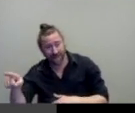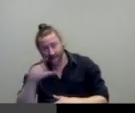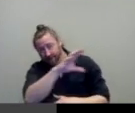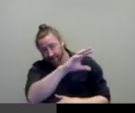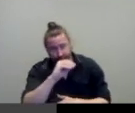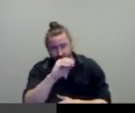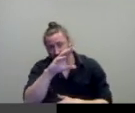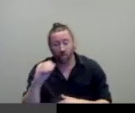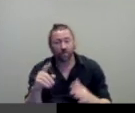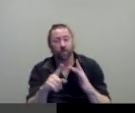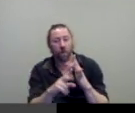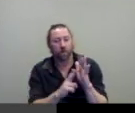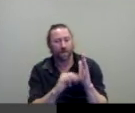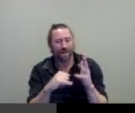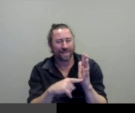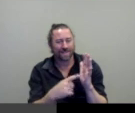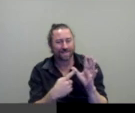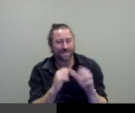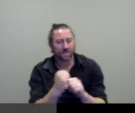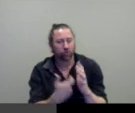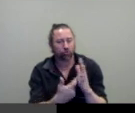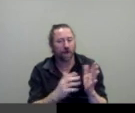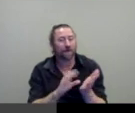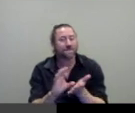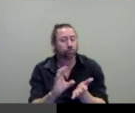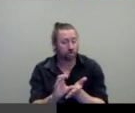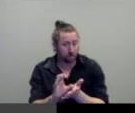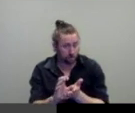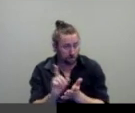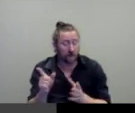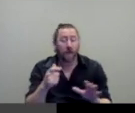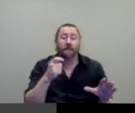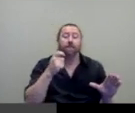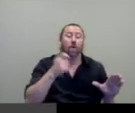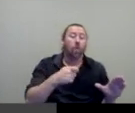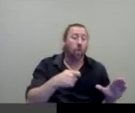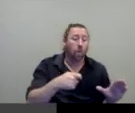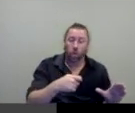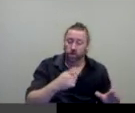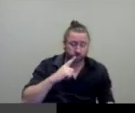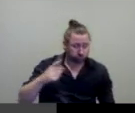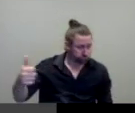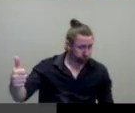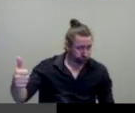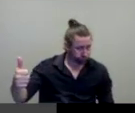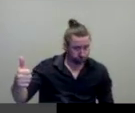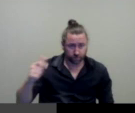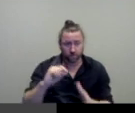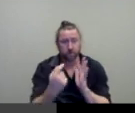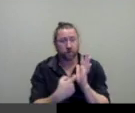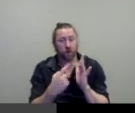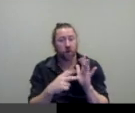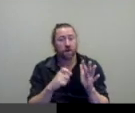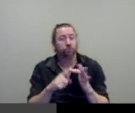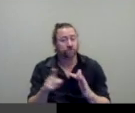Instagram uh the courts have upheld his practice so he is a very wealthy man